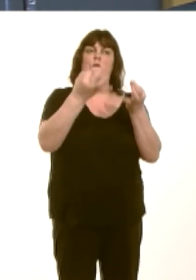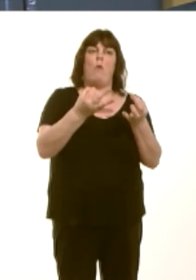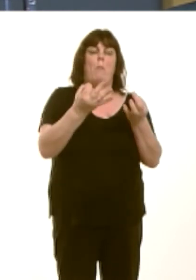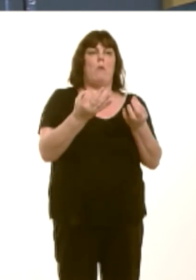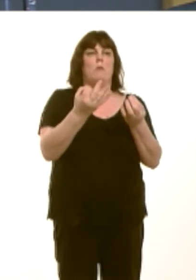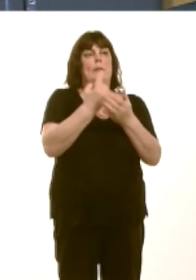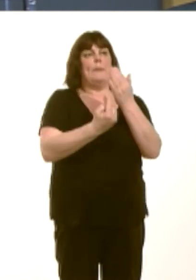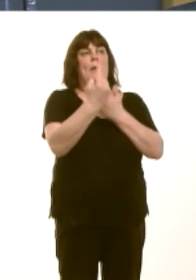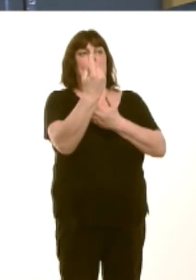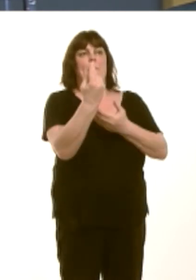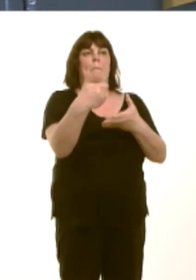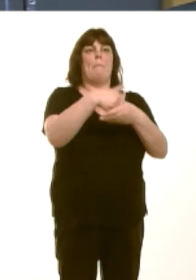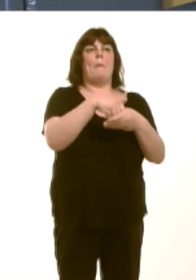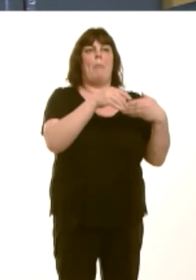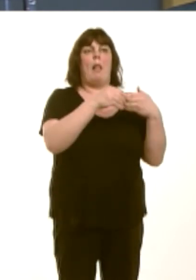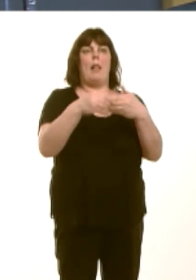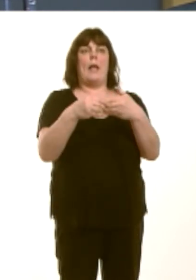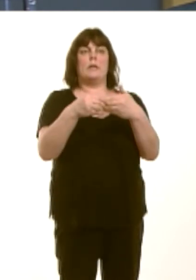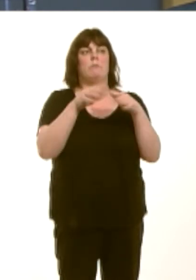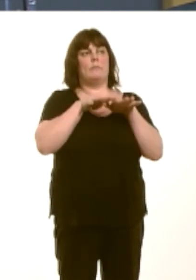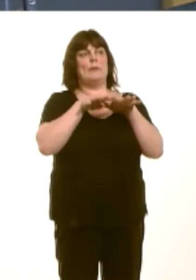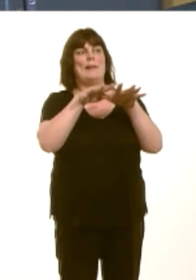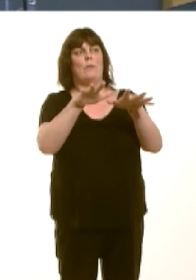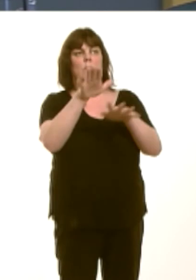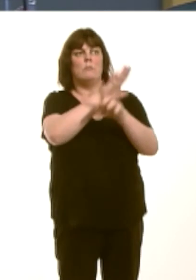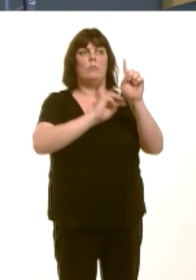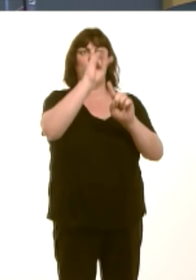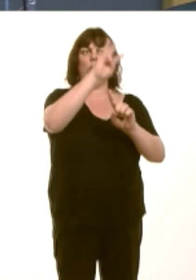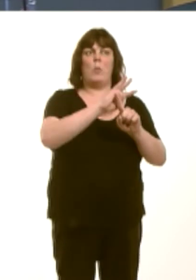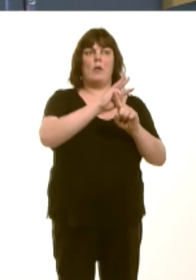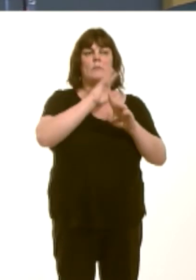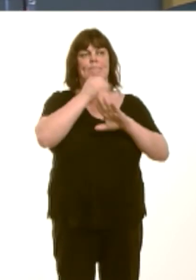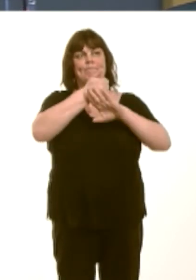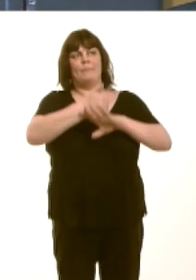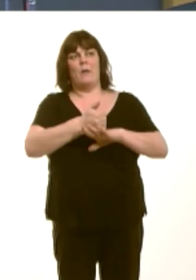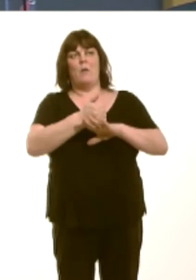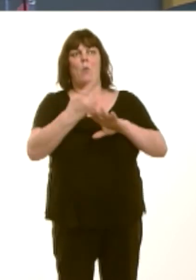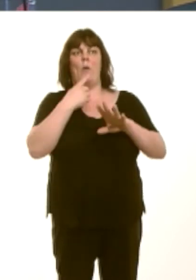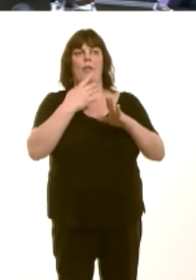co-production network for Wales, underpinned by a shared understanding of the term with the Welsh Government?